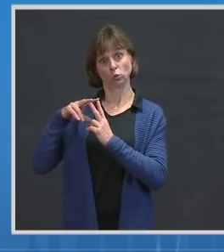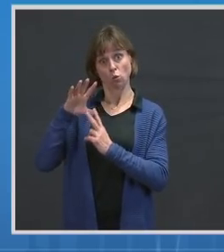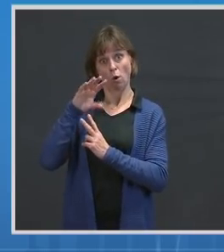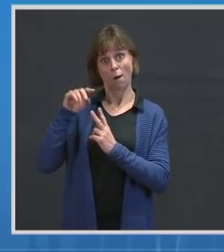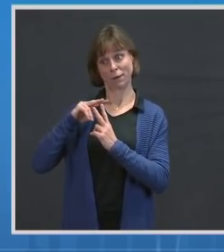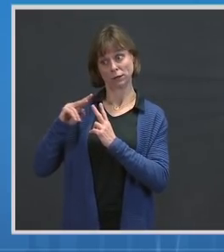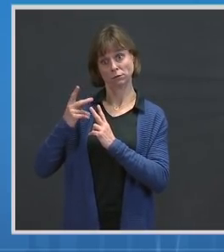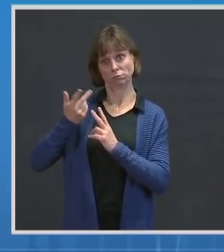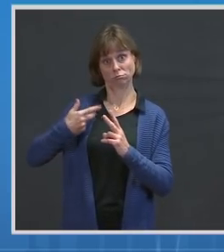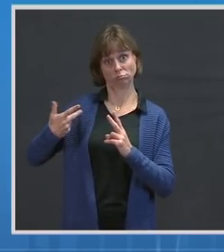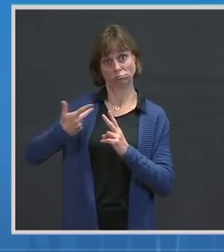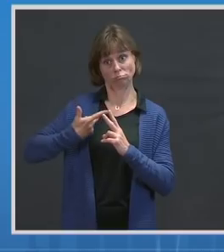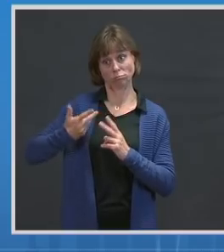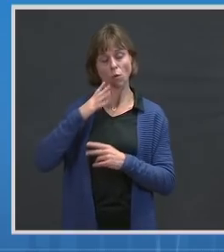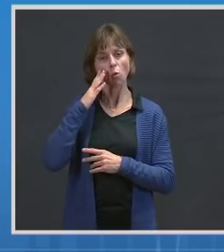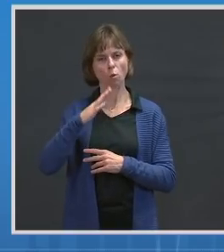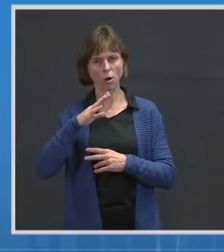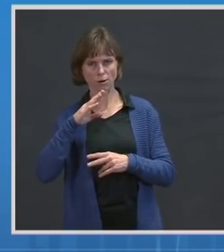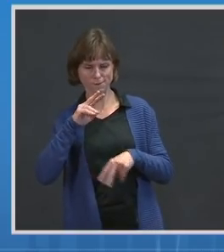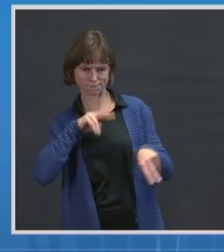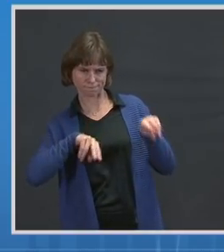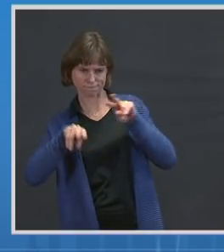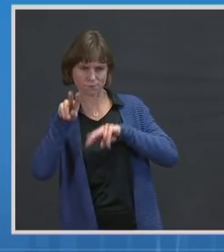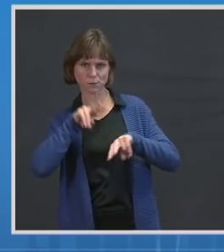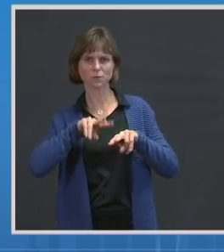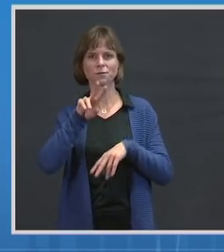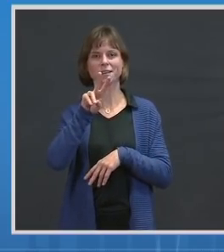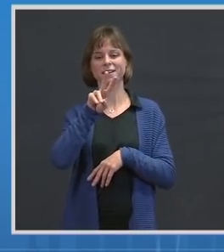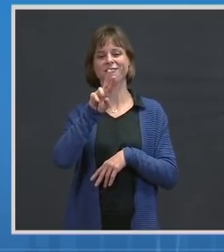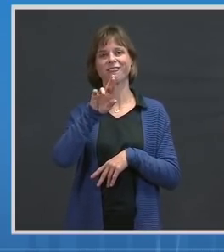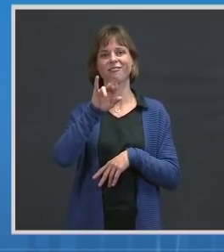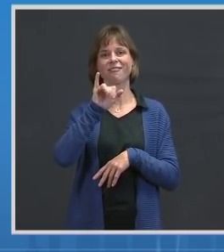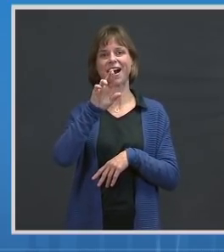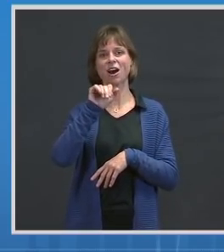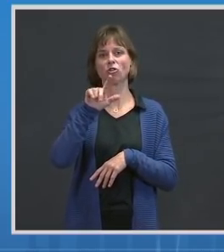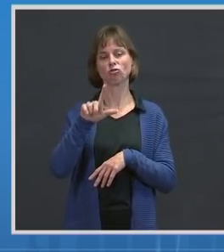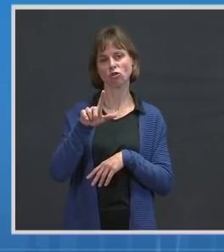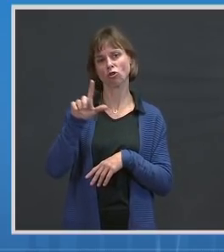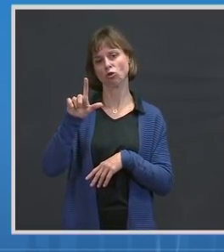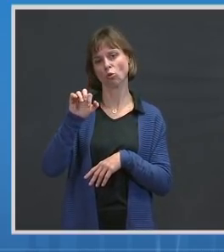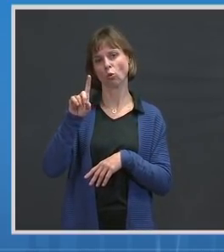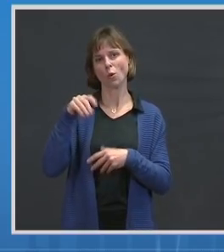are also going to be looking at the viral load in the nasal pharynx to determine if,